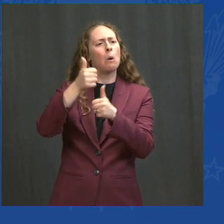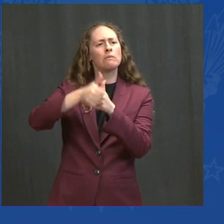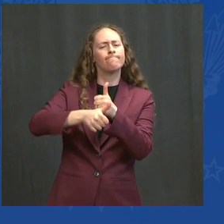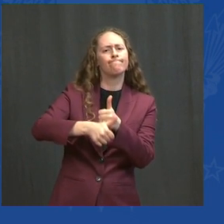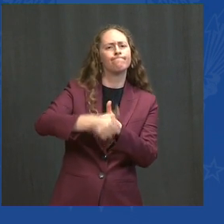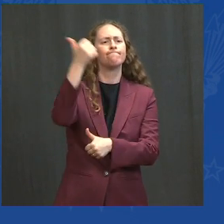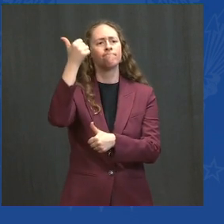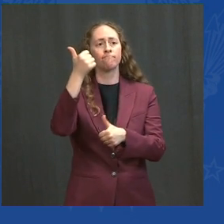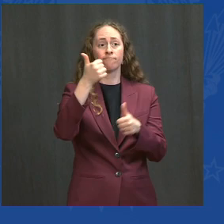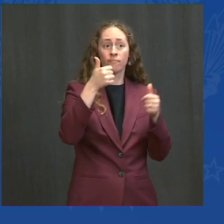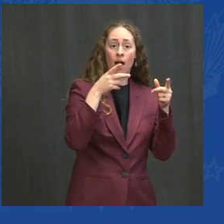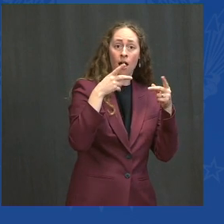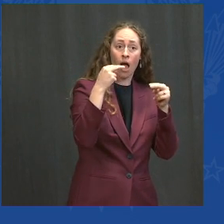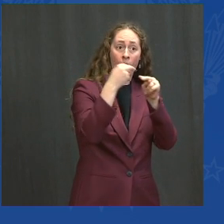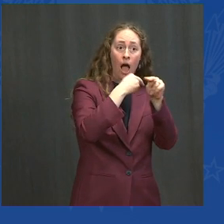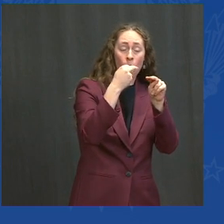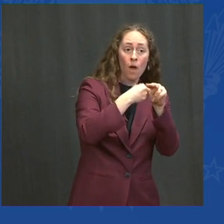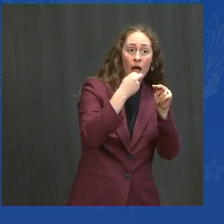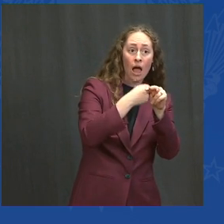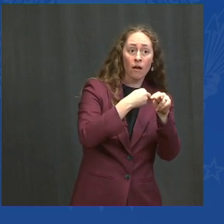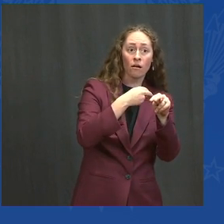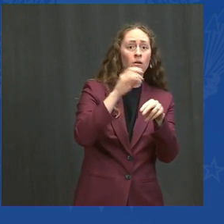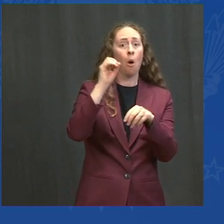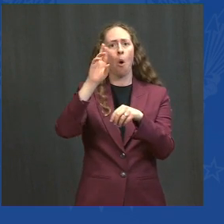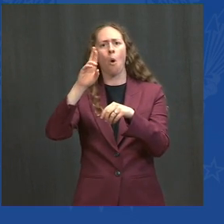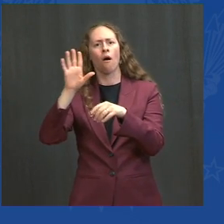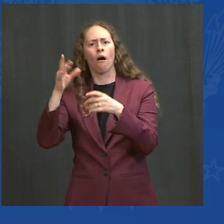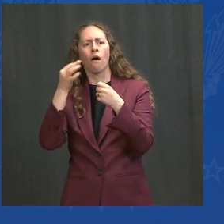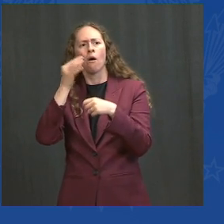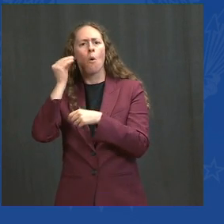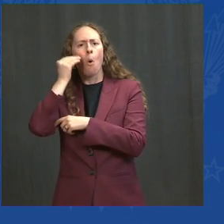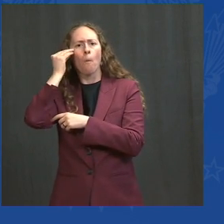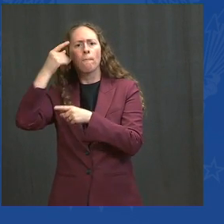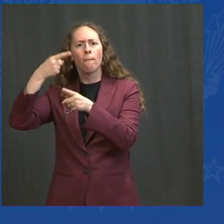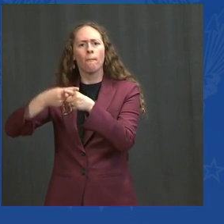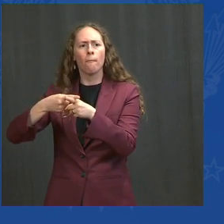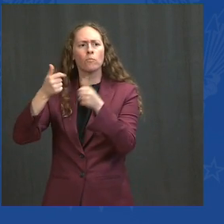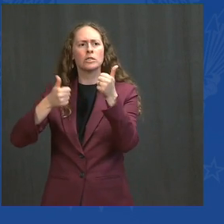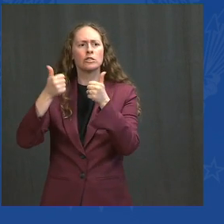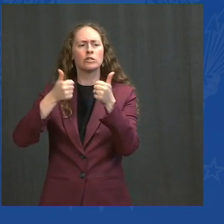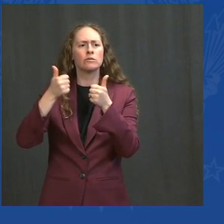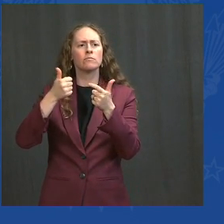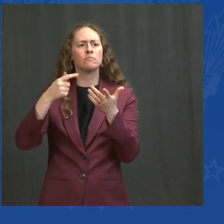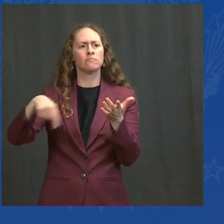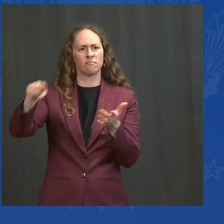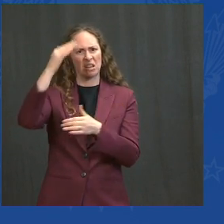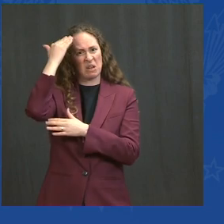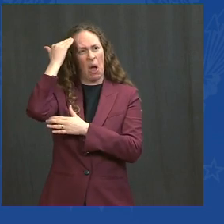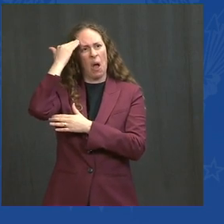I'll lay eight to five, no matter what the town is. Maybe you don't have many, but everybody knows what intersections are the most dangerous.